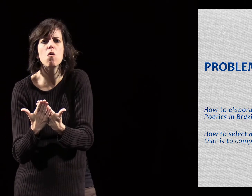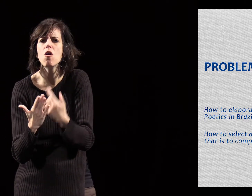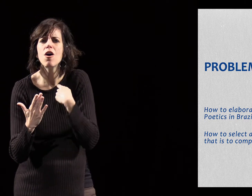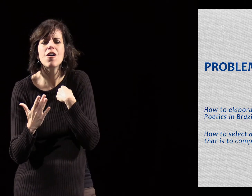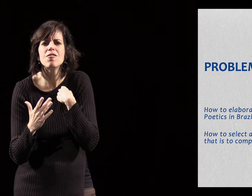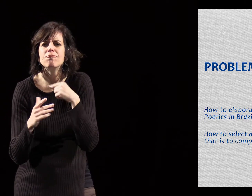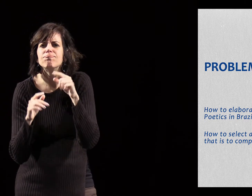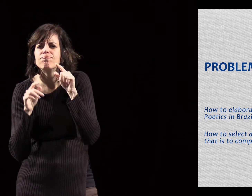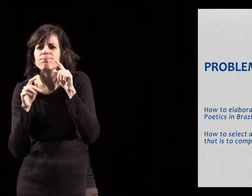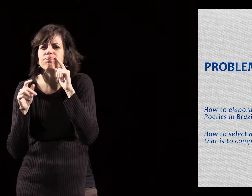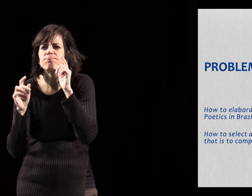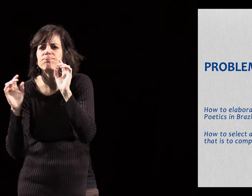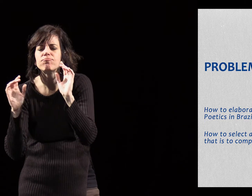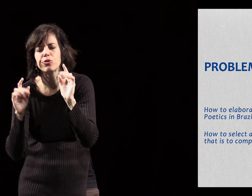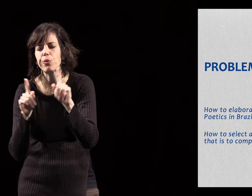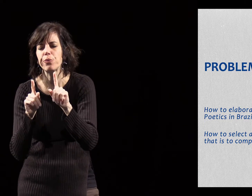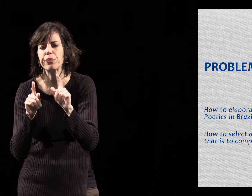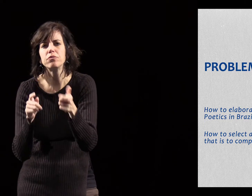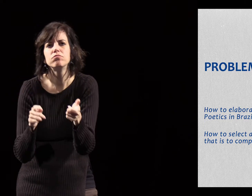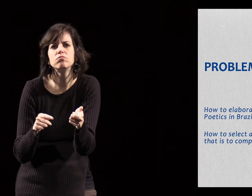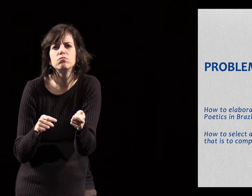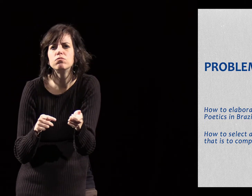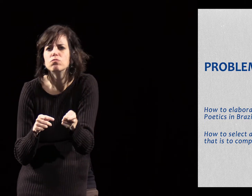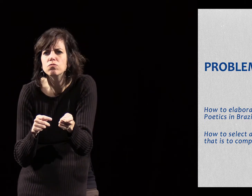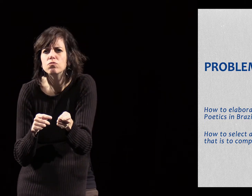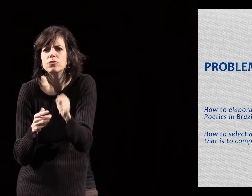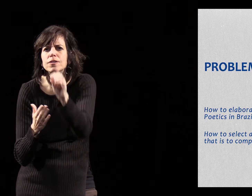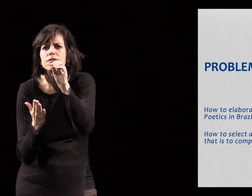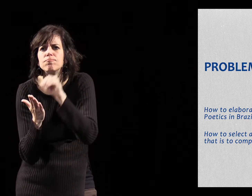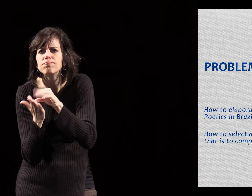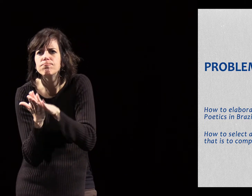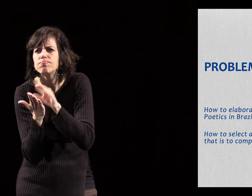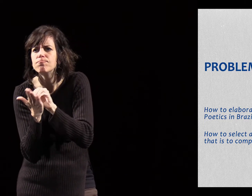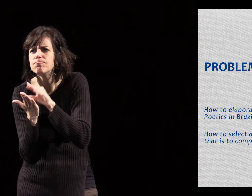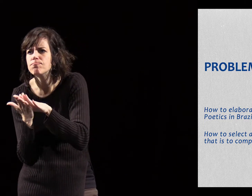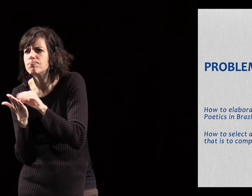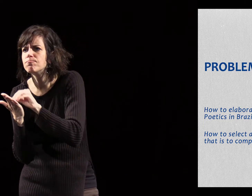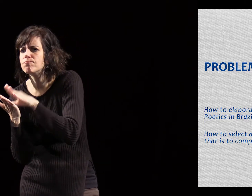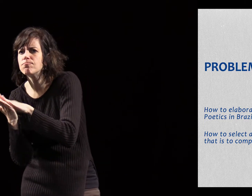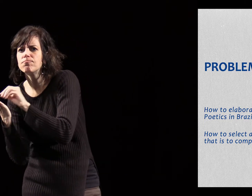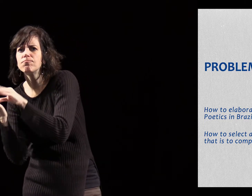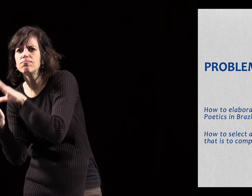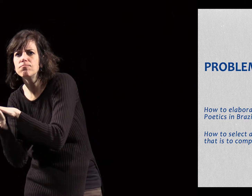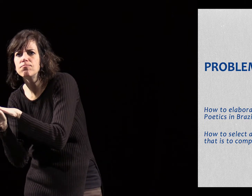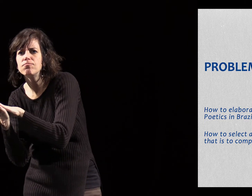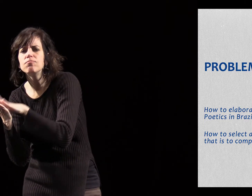And the deaf attendee had said that they loved when watching my work, they can make notes